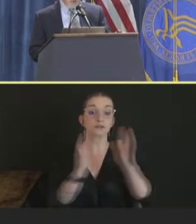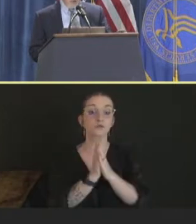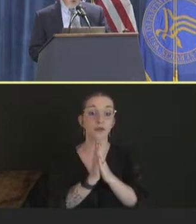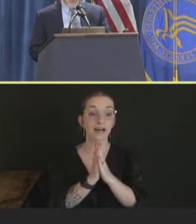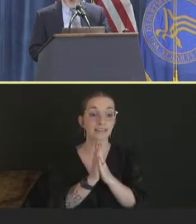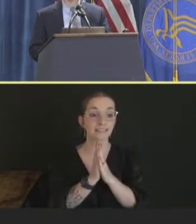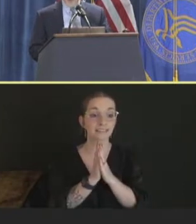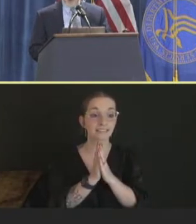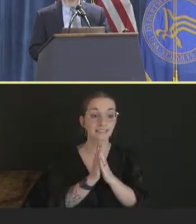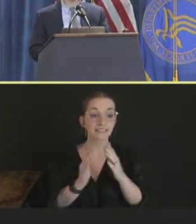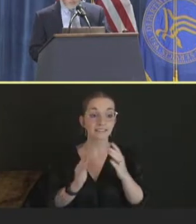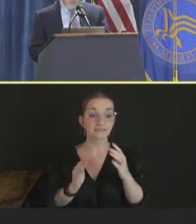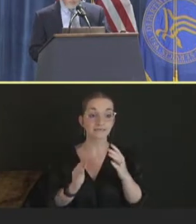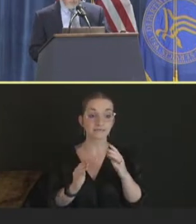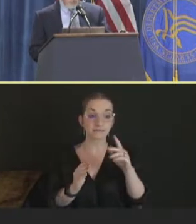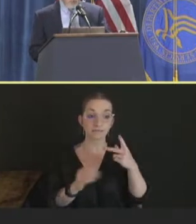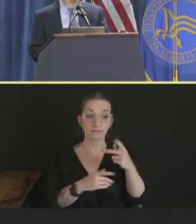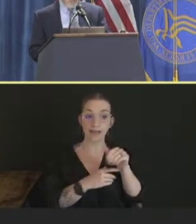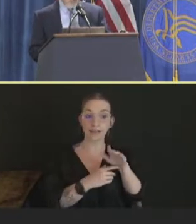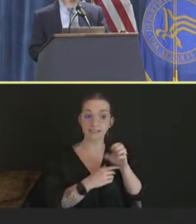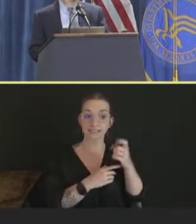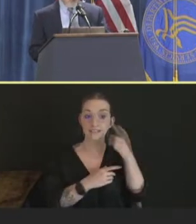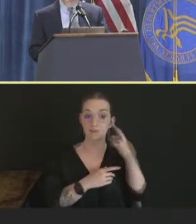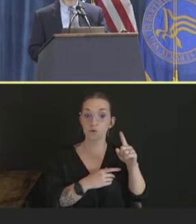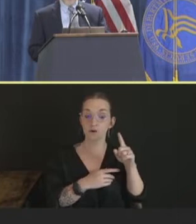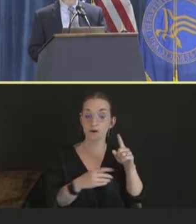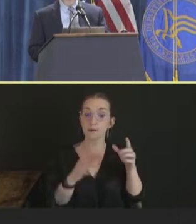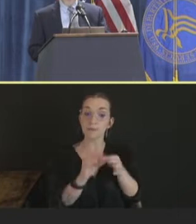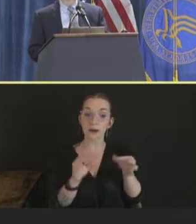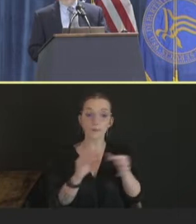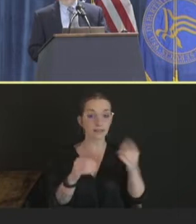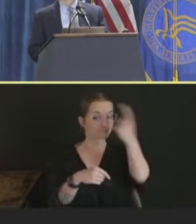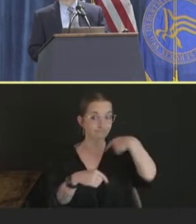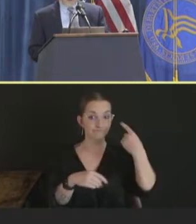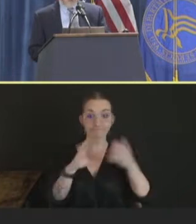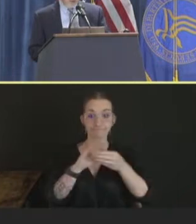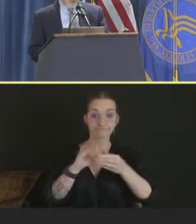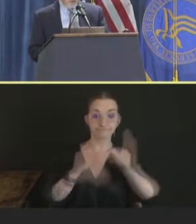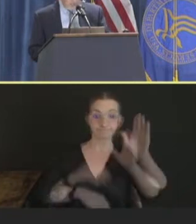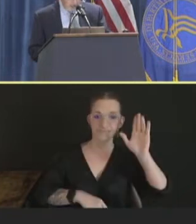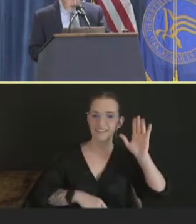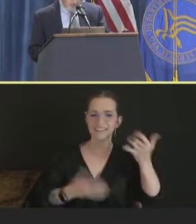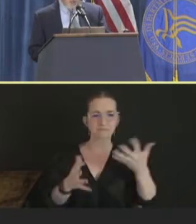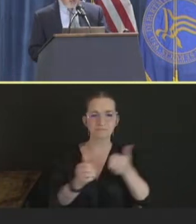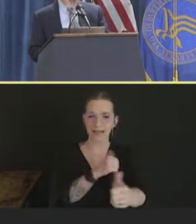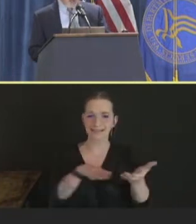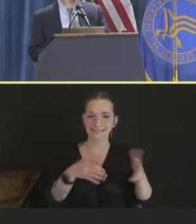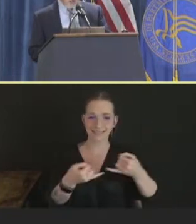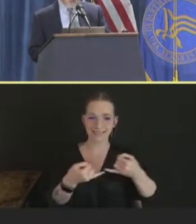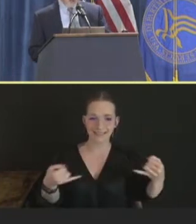However, anyone could submit a written comment up to three pages in length to NVAC at hhs.gov.